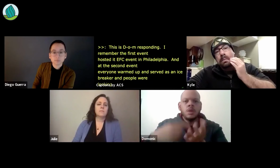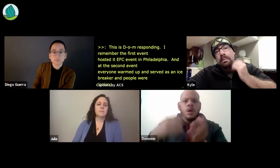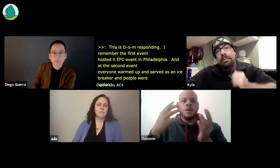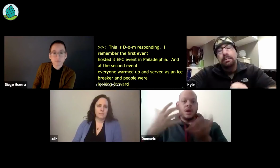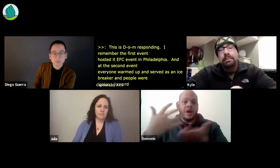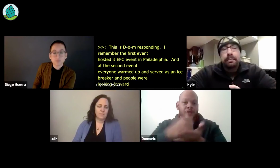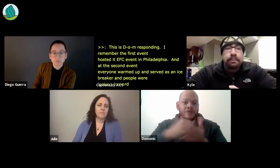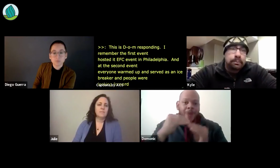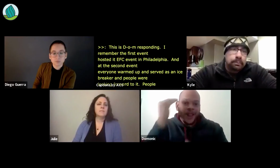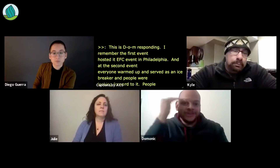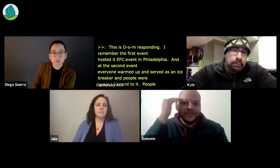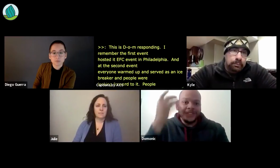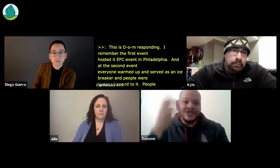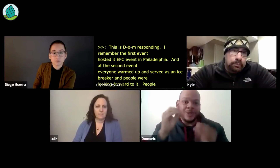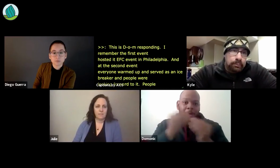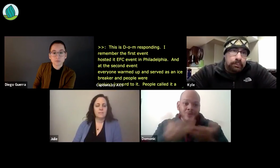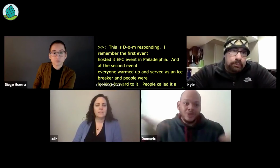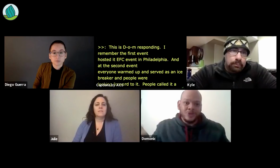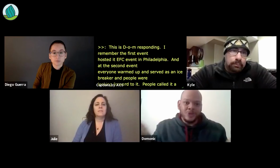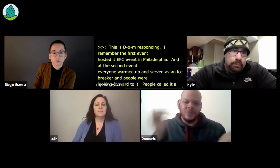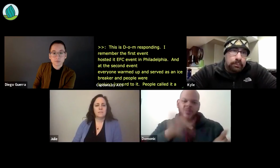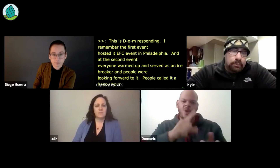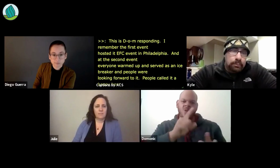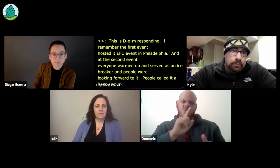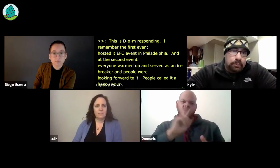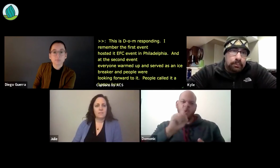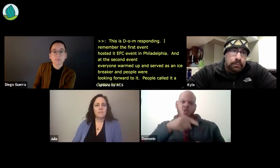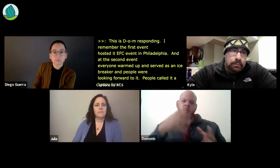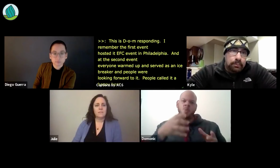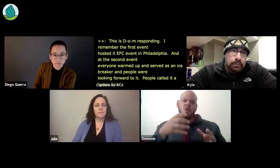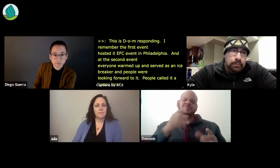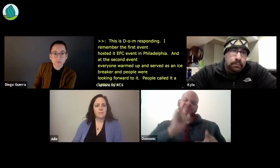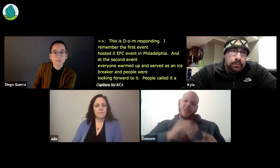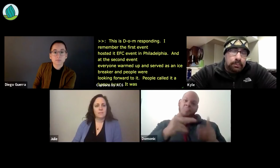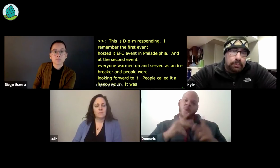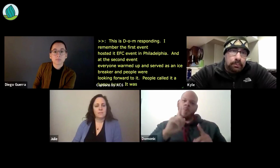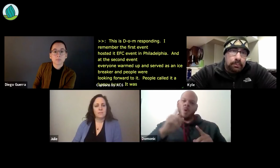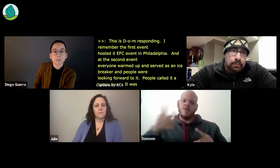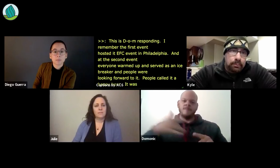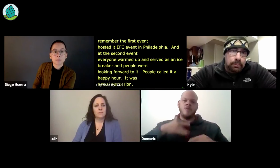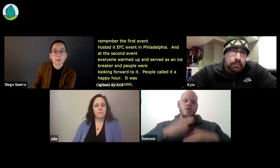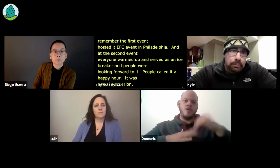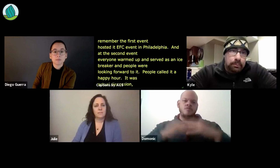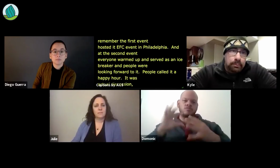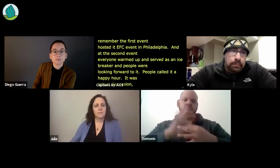data collection, like I mentioned, and a search for resources. And that was the part where folks who came